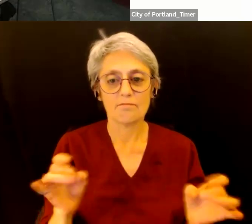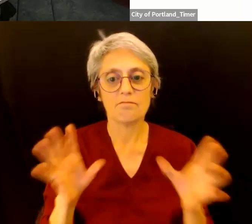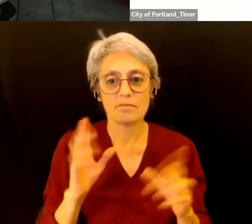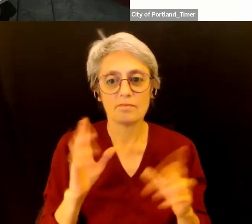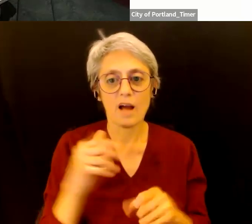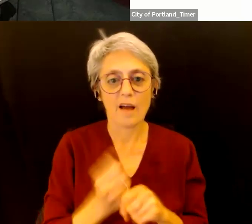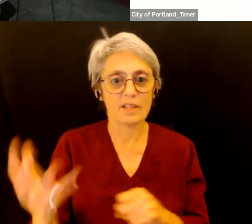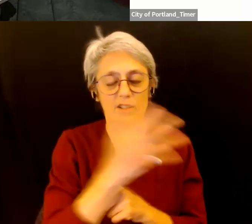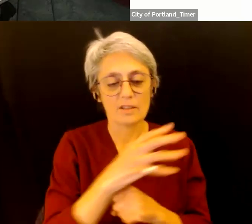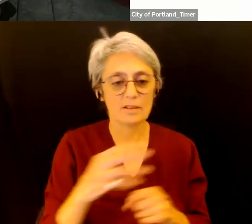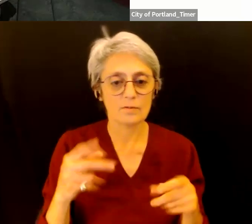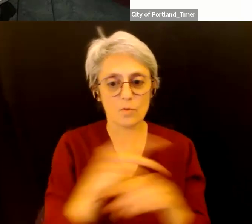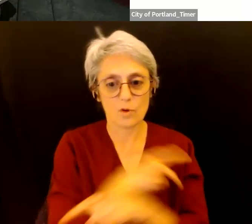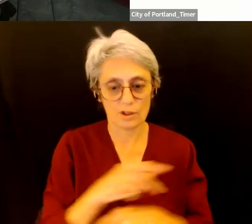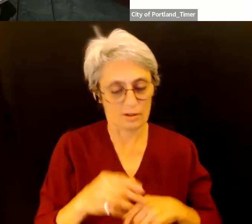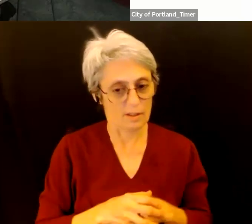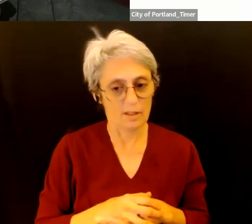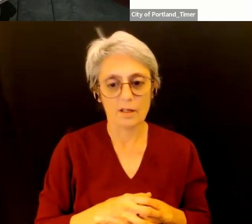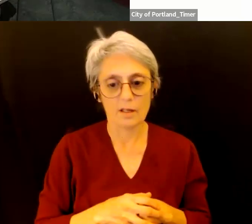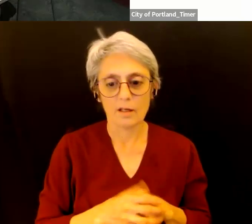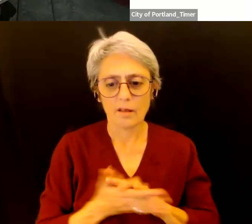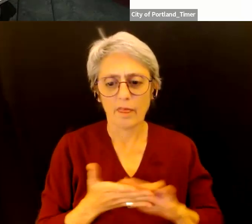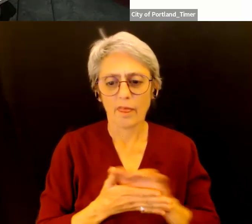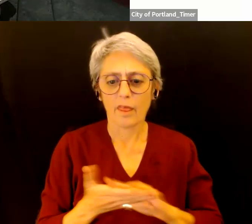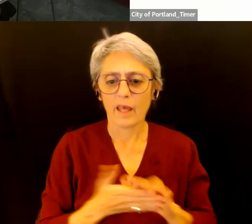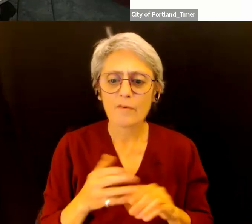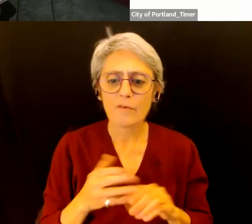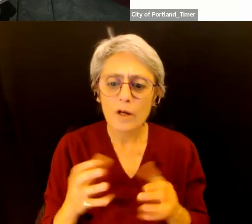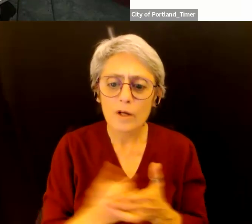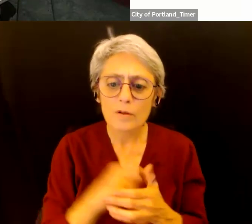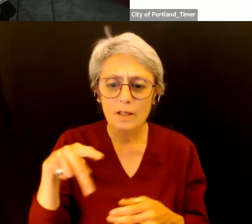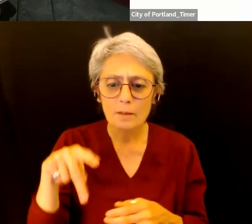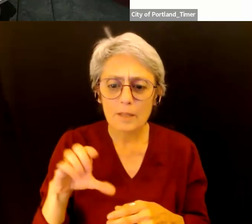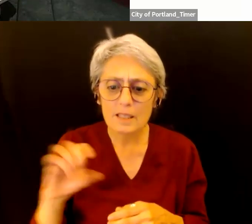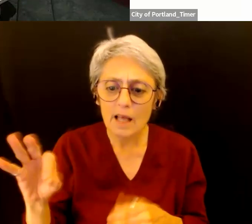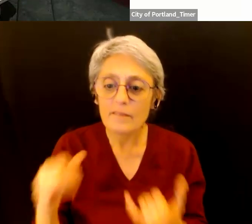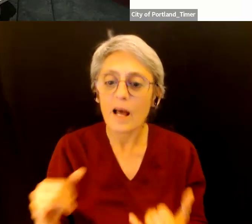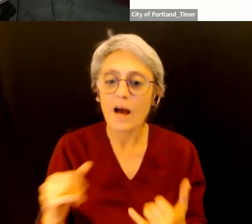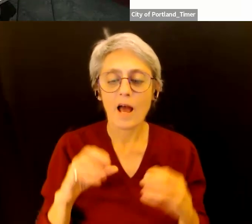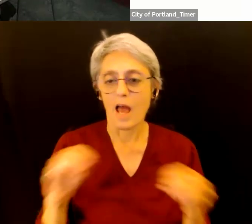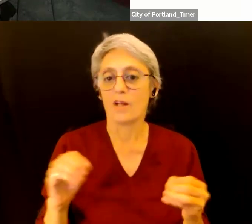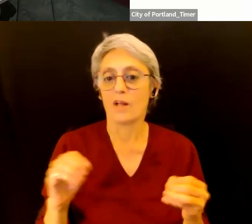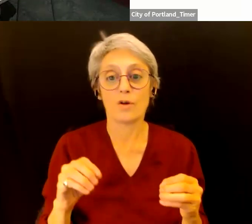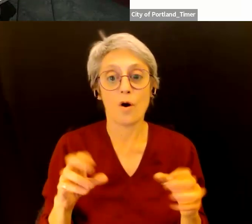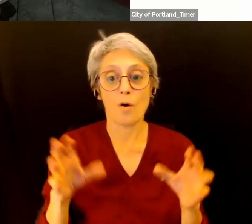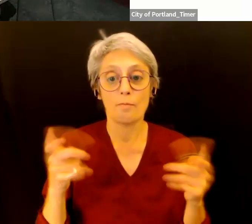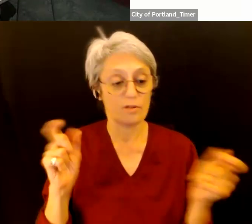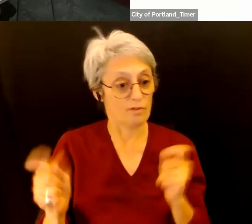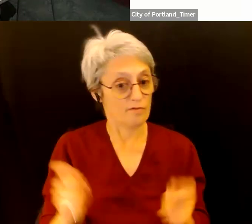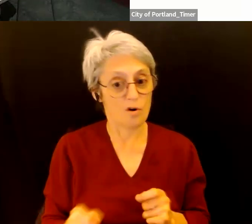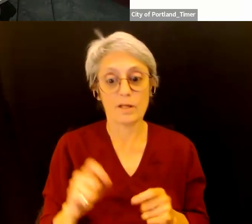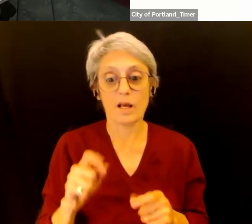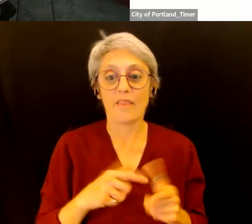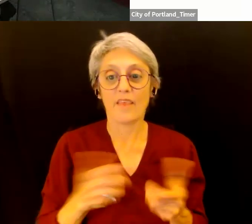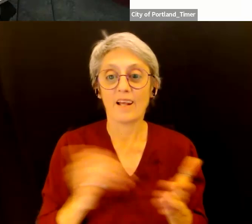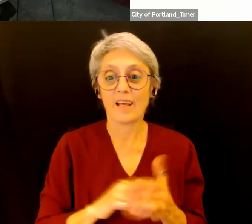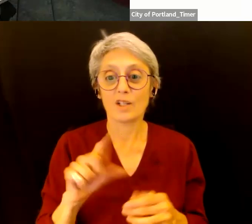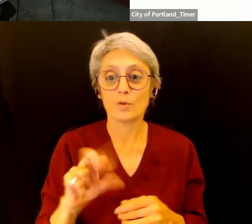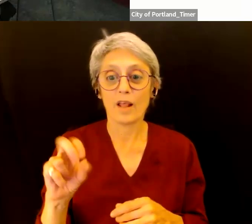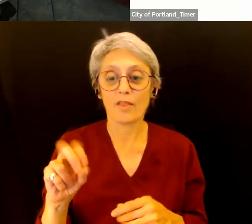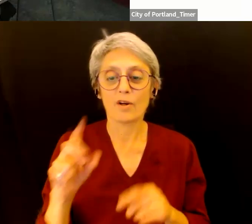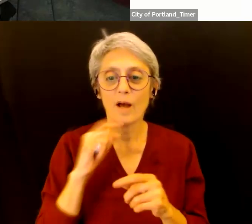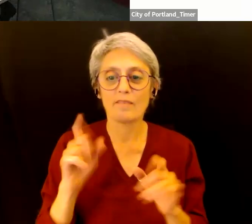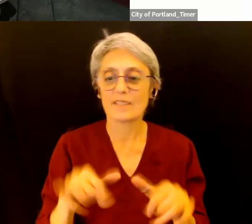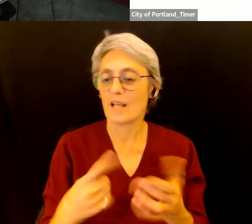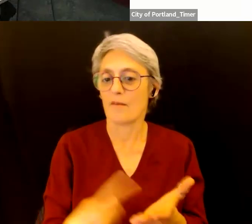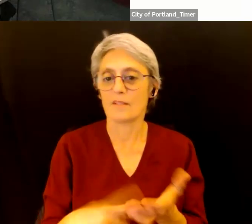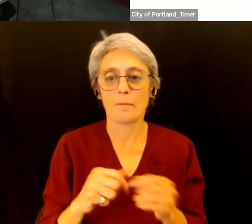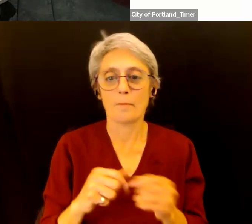Because if we raid PCEF now and make no meaningful reforms in 2030, we will be having this exact conversation just without a piece of fund to show for it either.